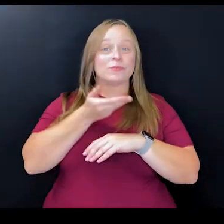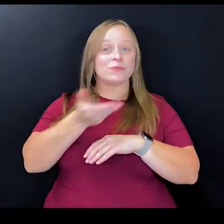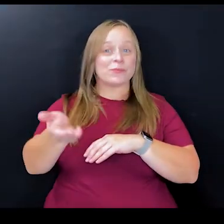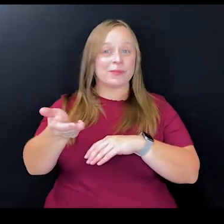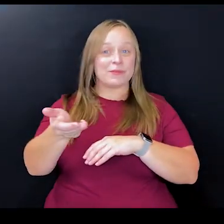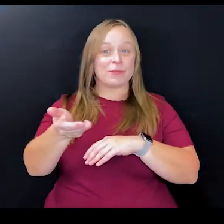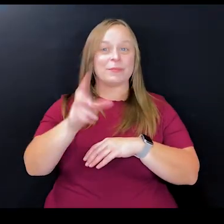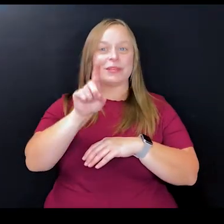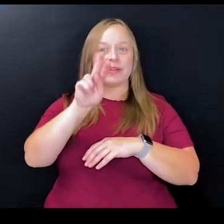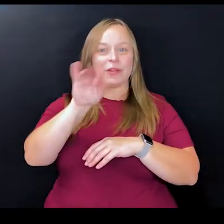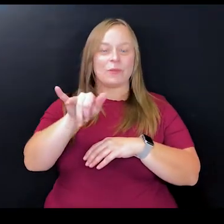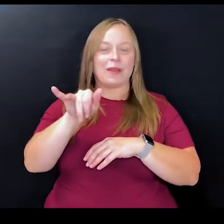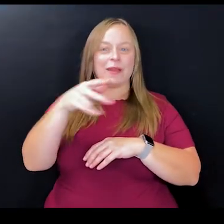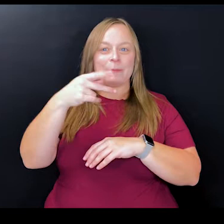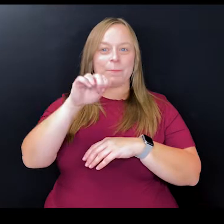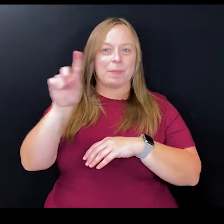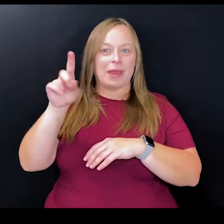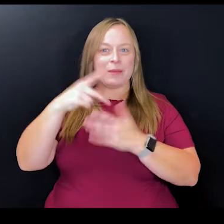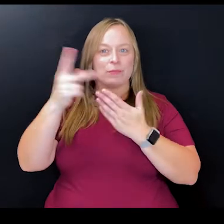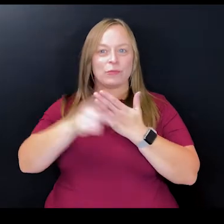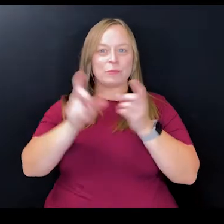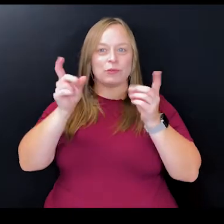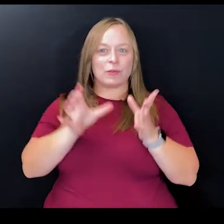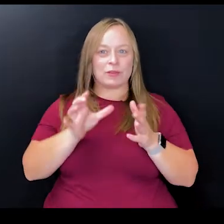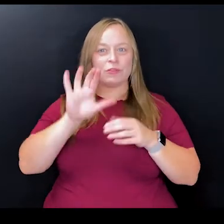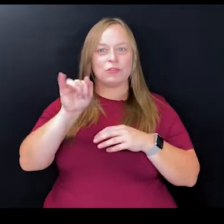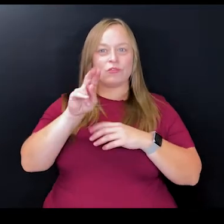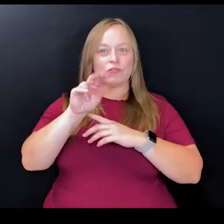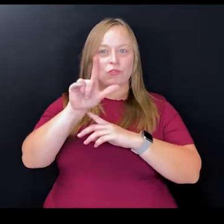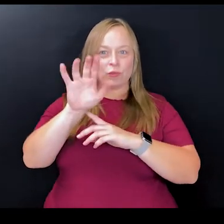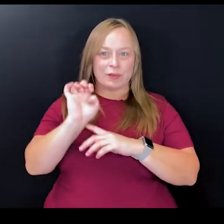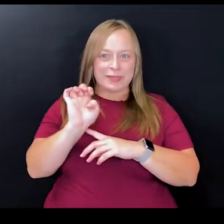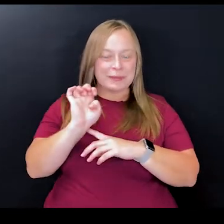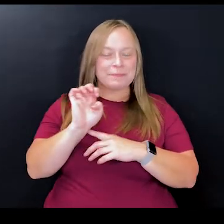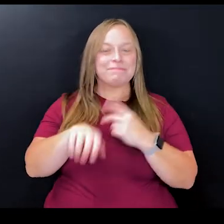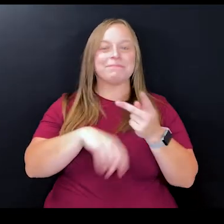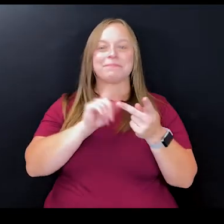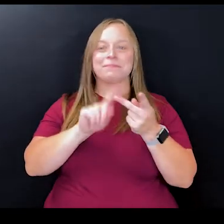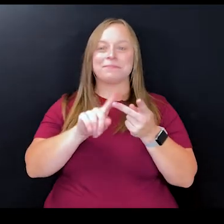Today we welcome DRNY's PADD Program Director Julie Michaels Keegan.